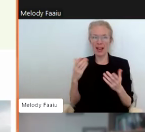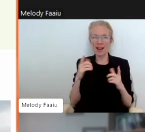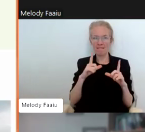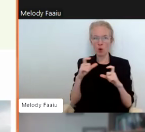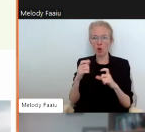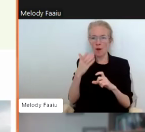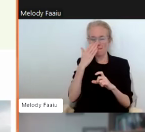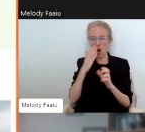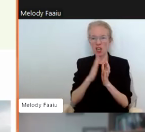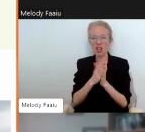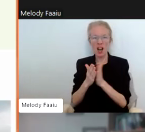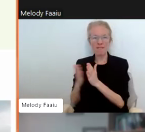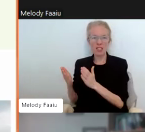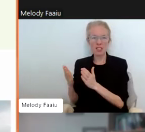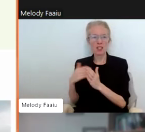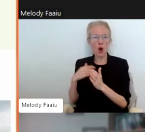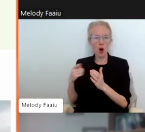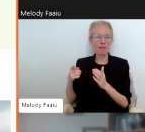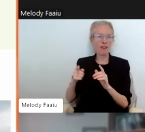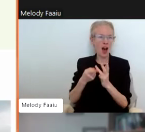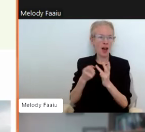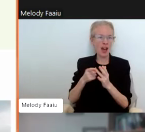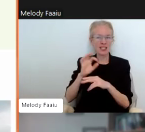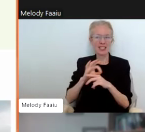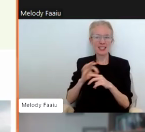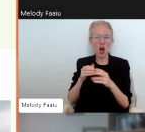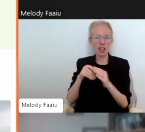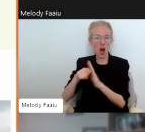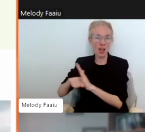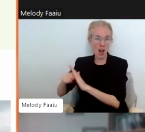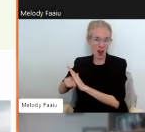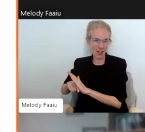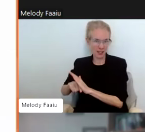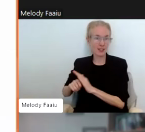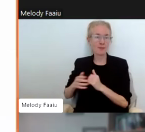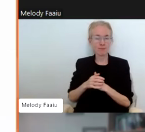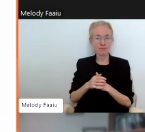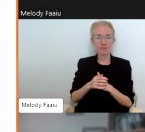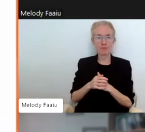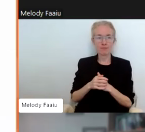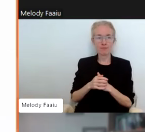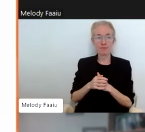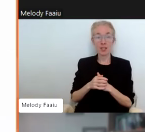the suite. So to produce this guidance we engaged a consultant of national